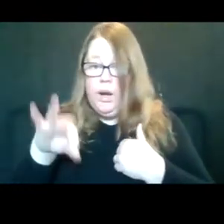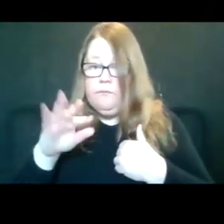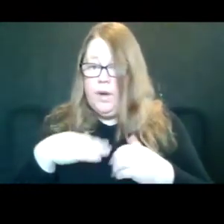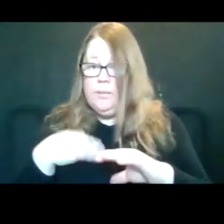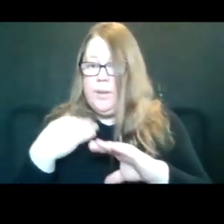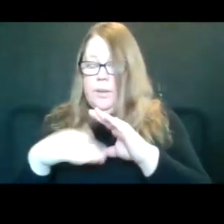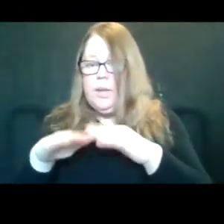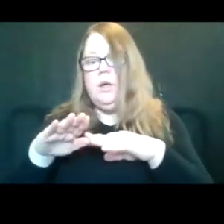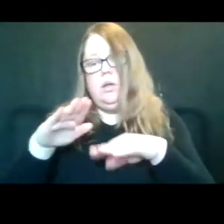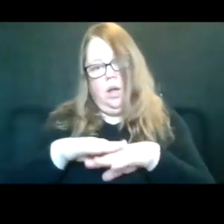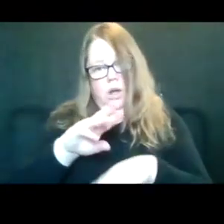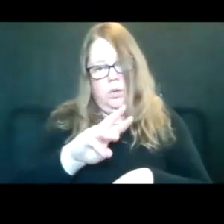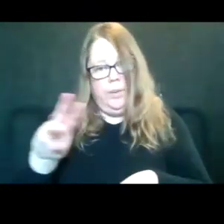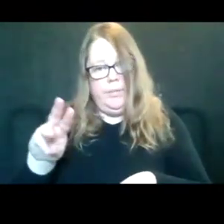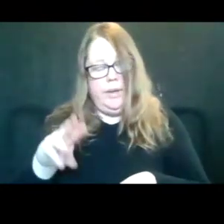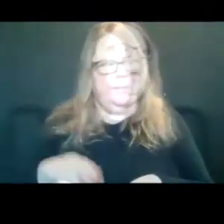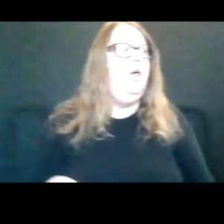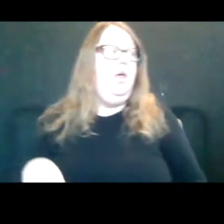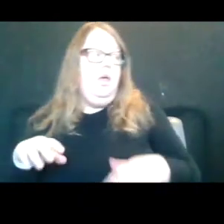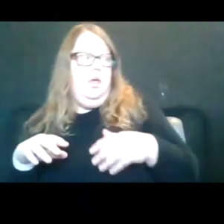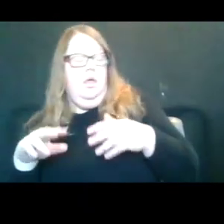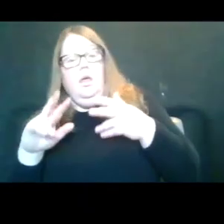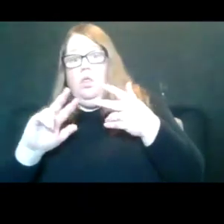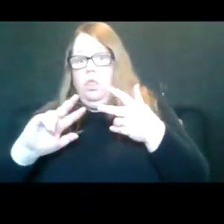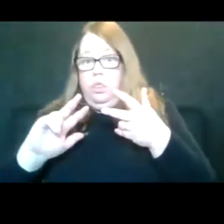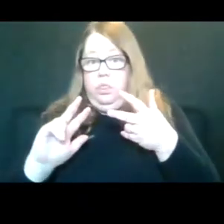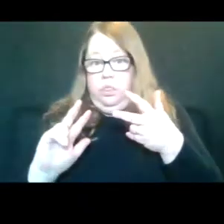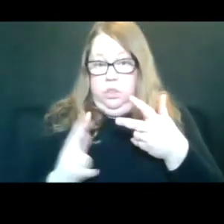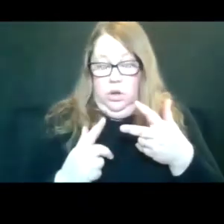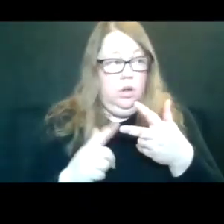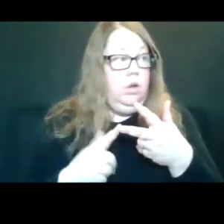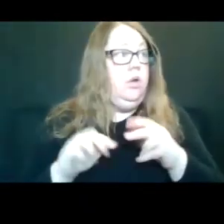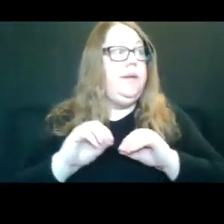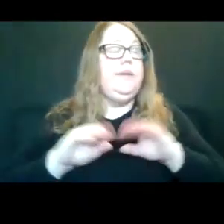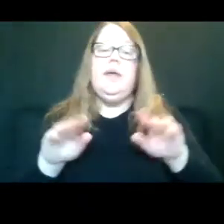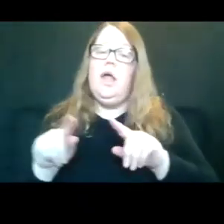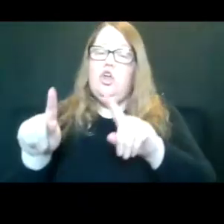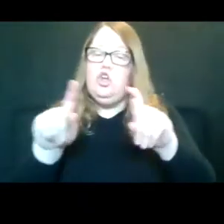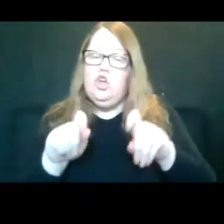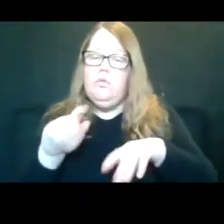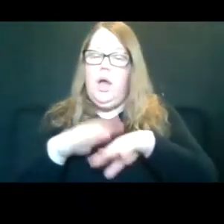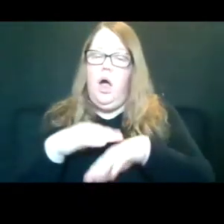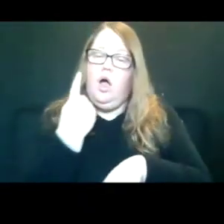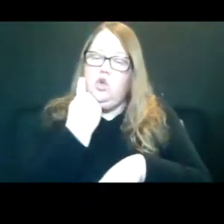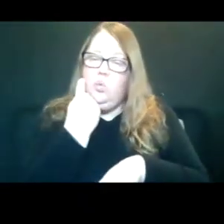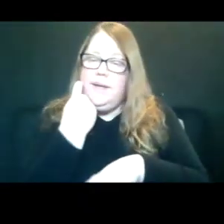website if you do not have it. Third, we sent out a survey on the drafted